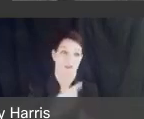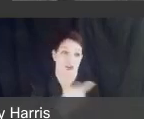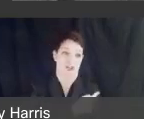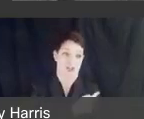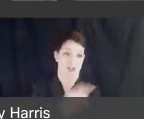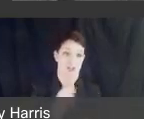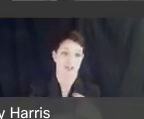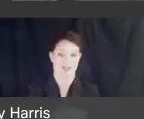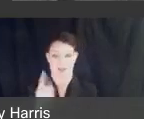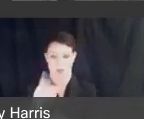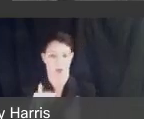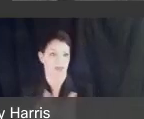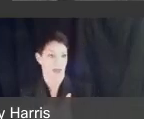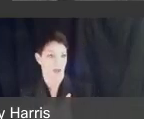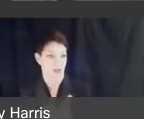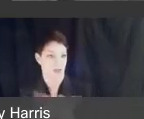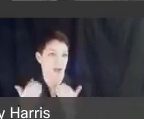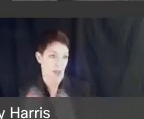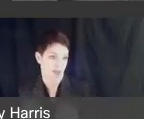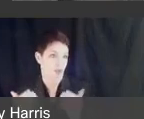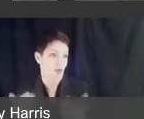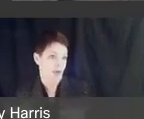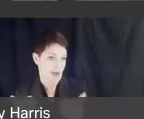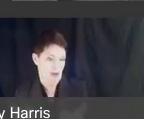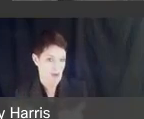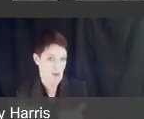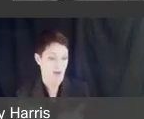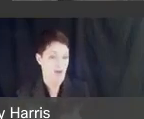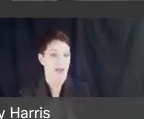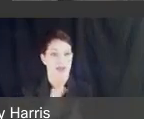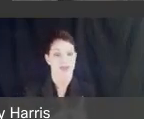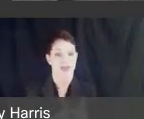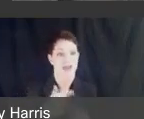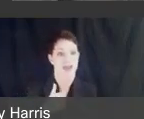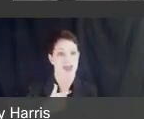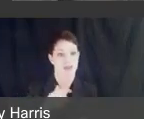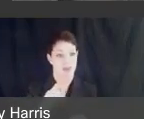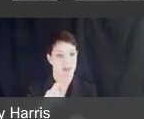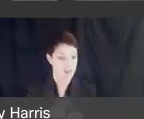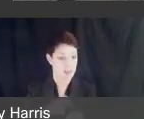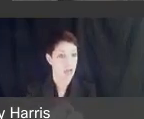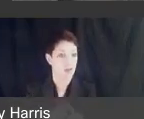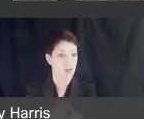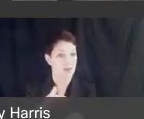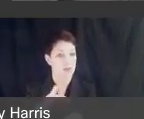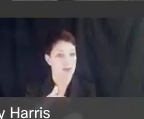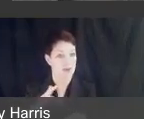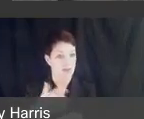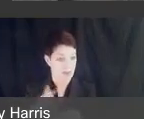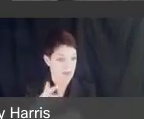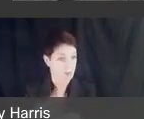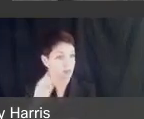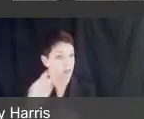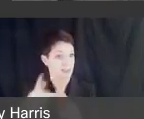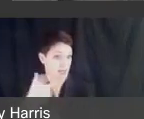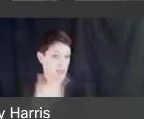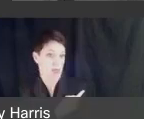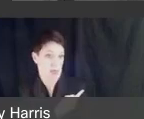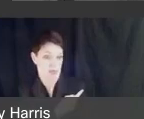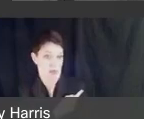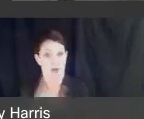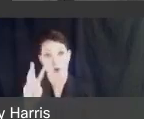day first doses and then having the space to do the second doses as well. The Willow Grove facility